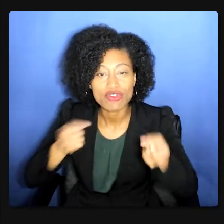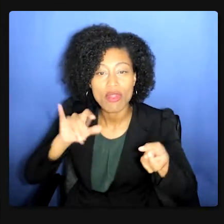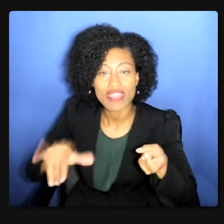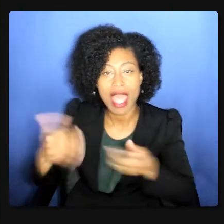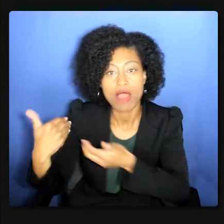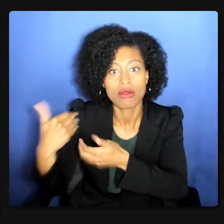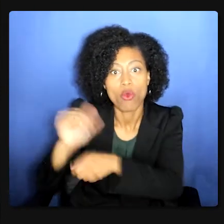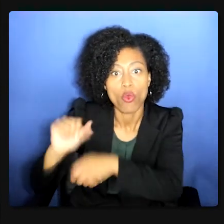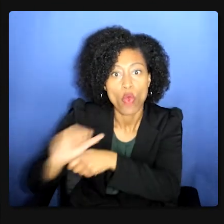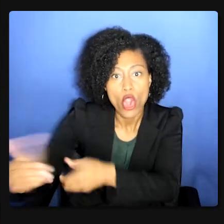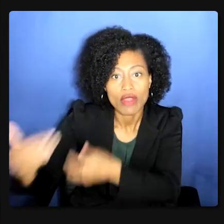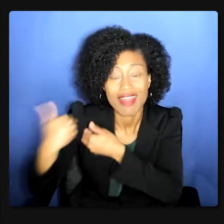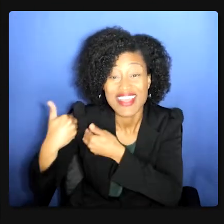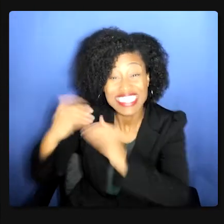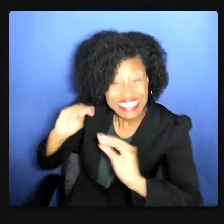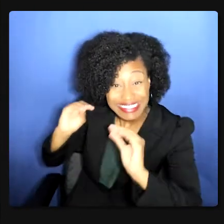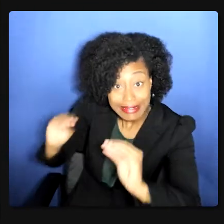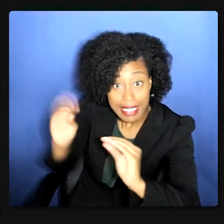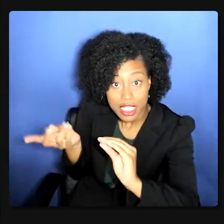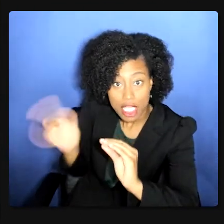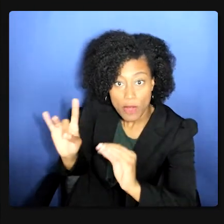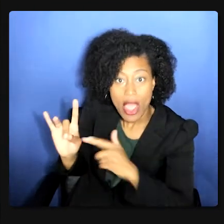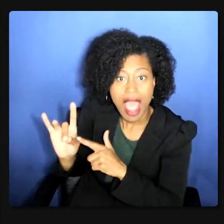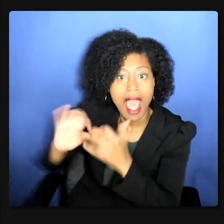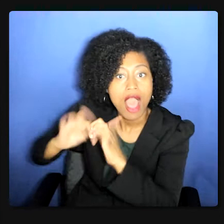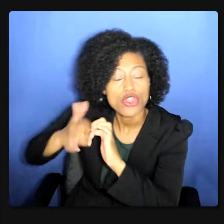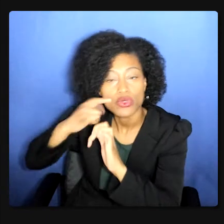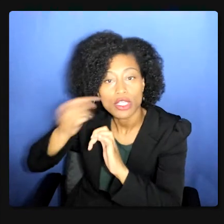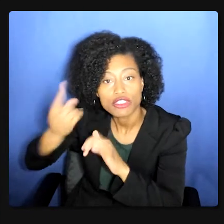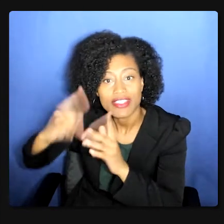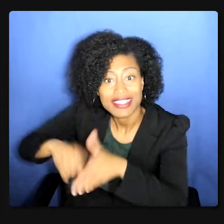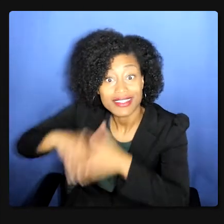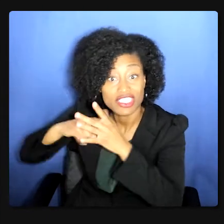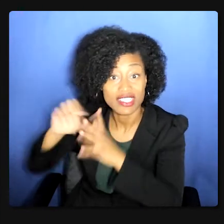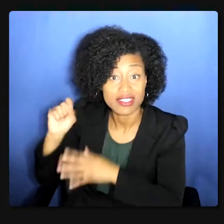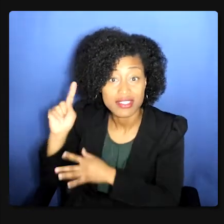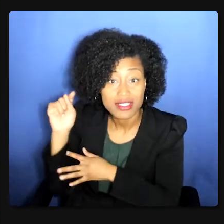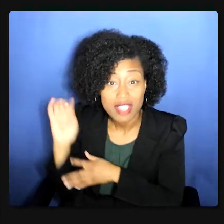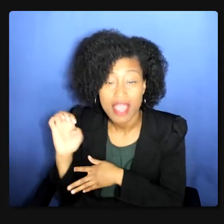So we need to teach Kubernetes how to understand, you know, the initializing state,